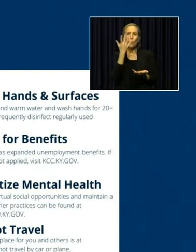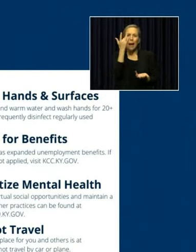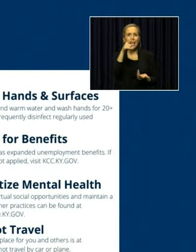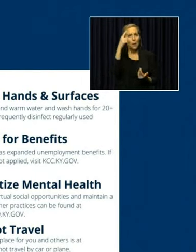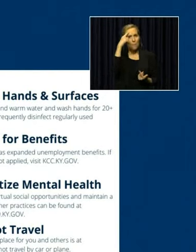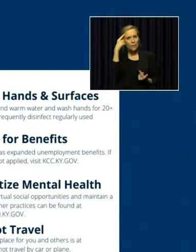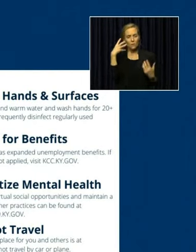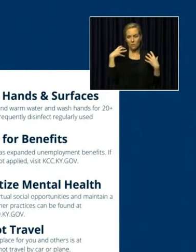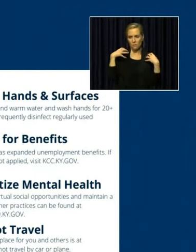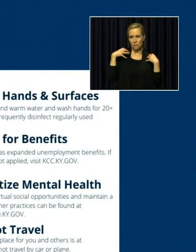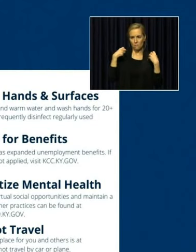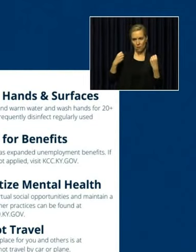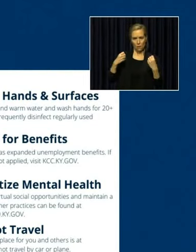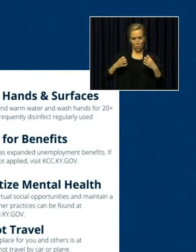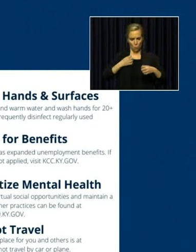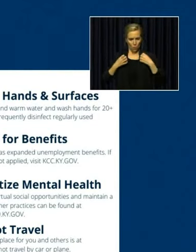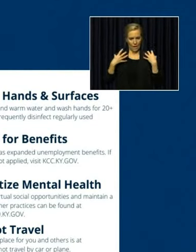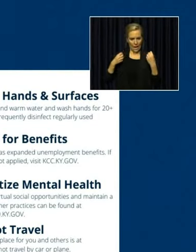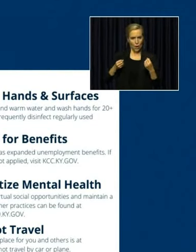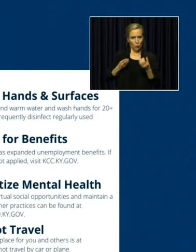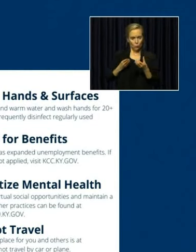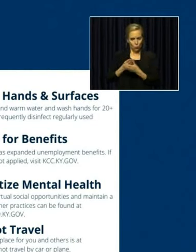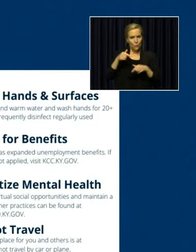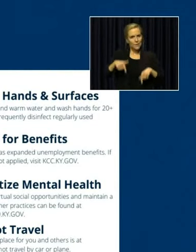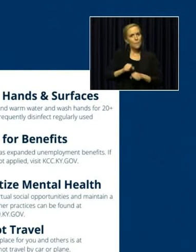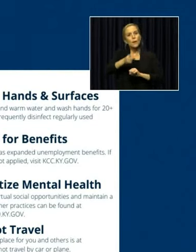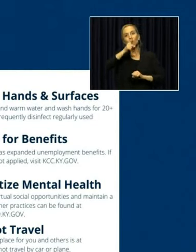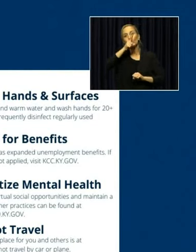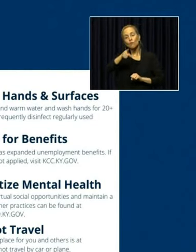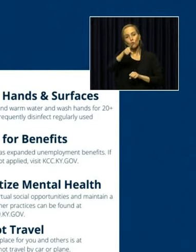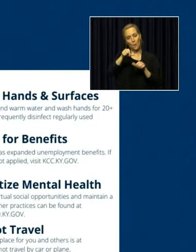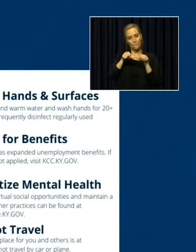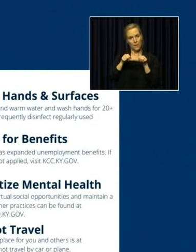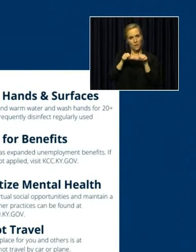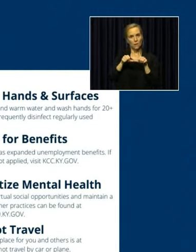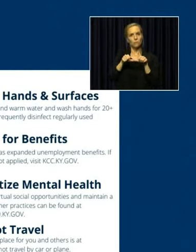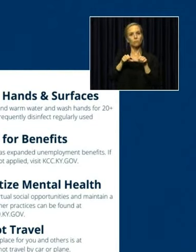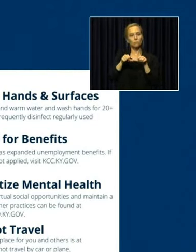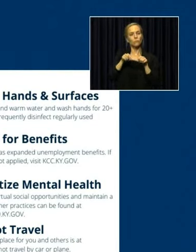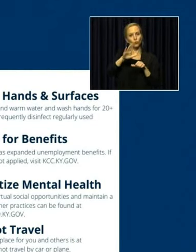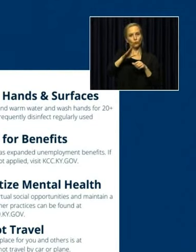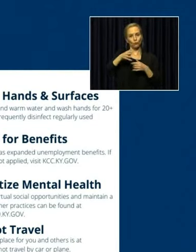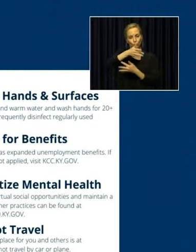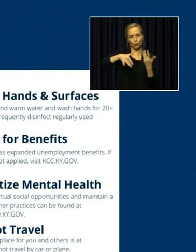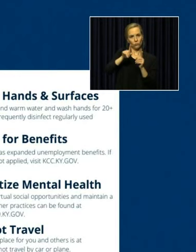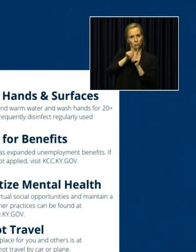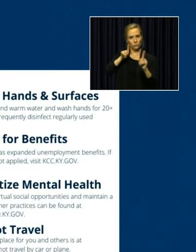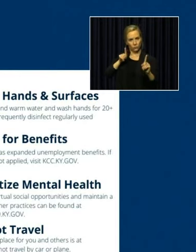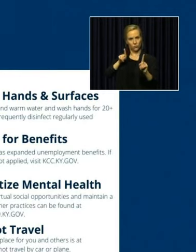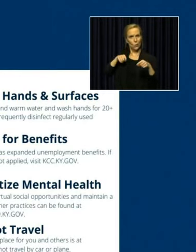ESCALATION OF CASES. WE HAVE GOT TO MAKE SURE THAT WE HAVE ENOUGH HEALTH CARE CAPACITY FOR THOSE THAT ARE TRULY SICK